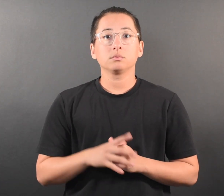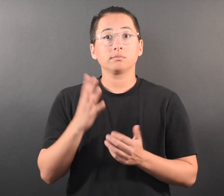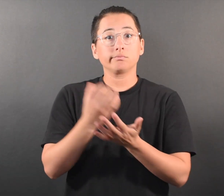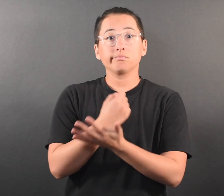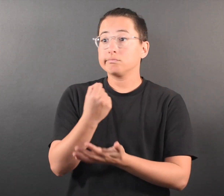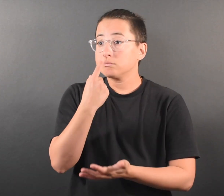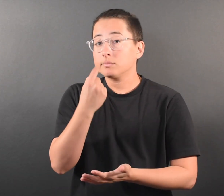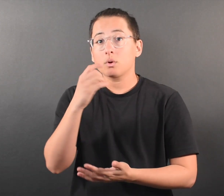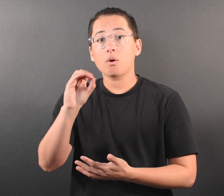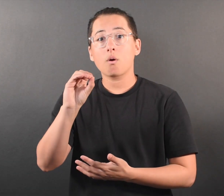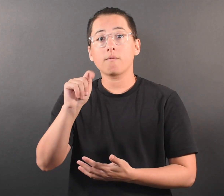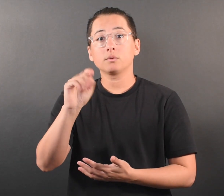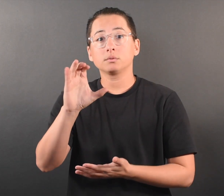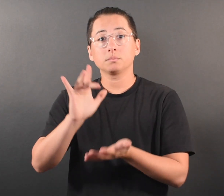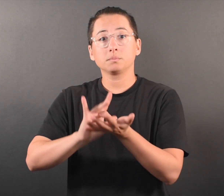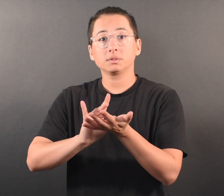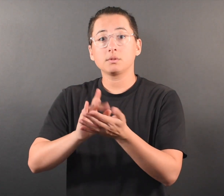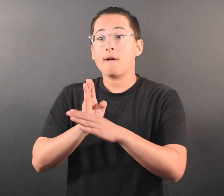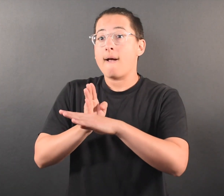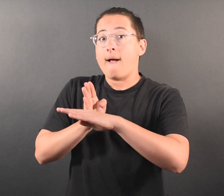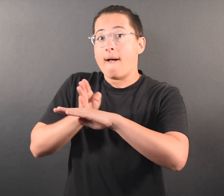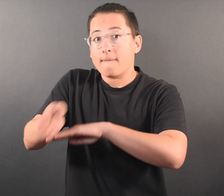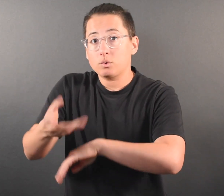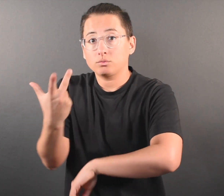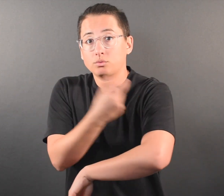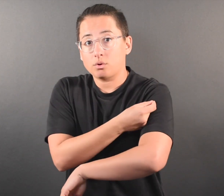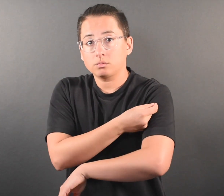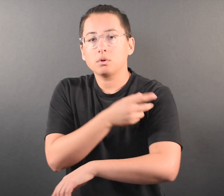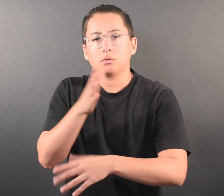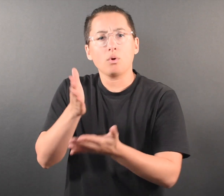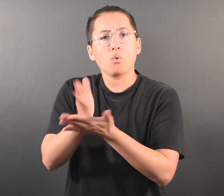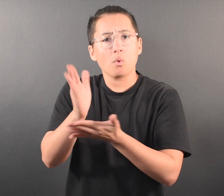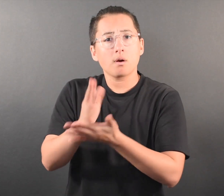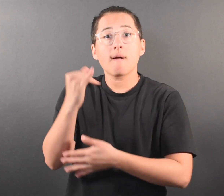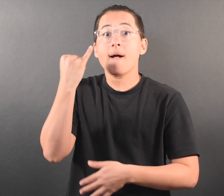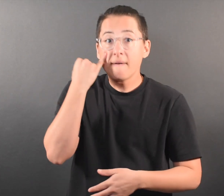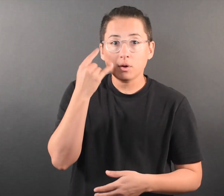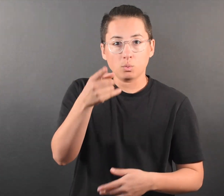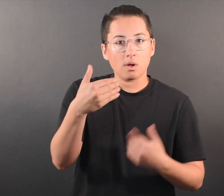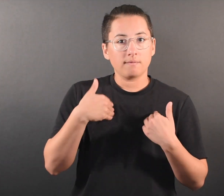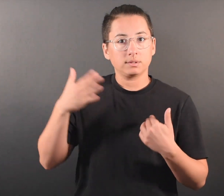Taking over-the-counter medicines after getting the shot is OK if